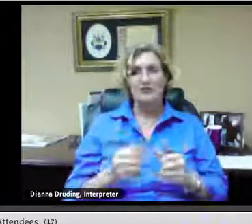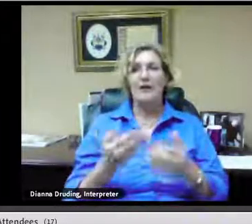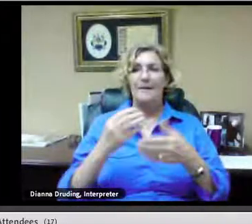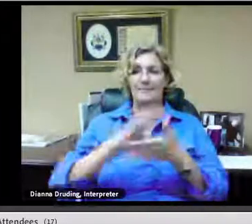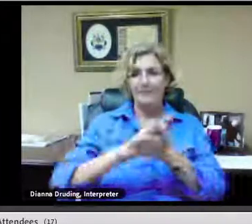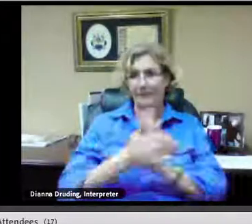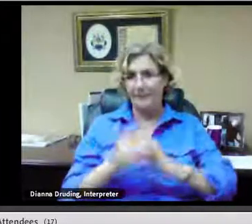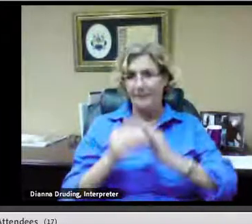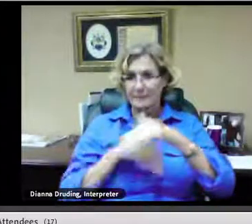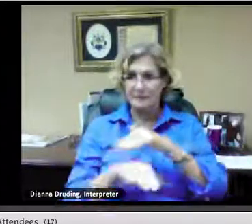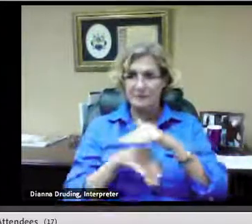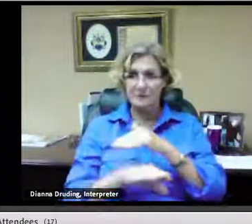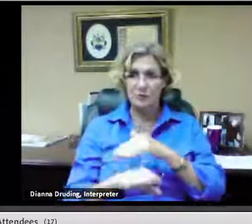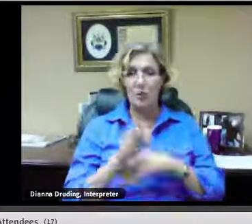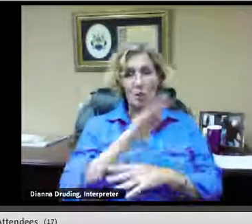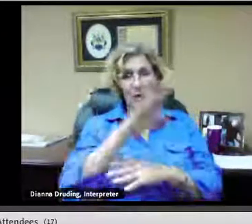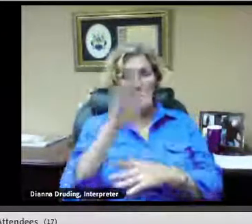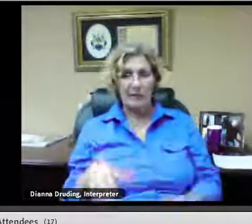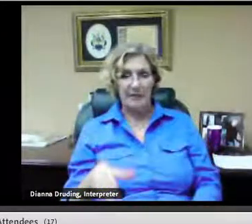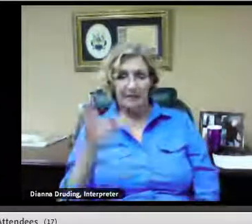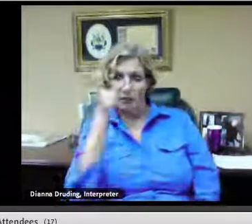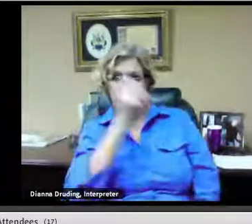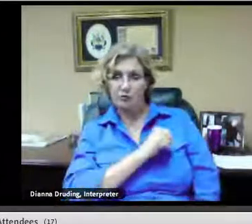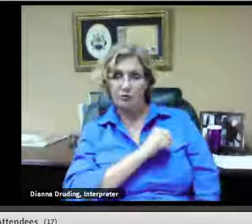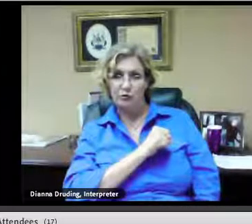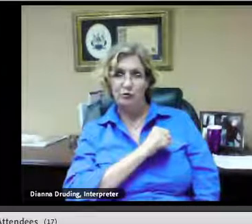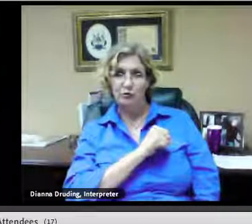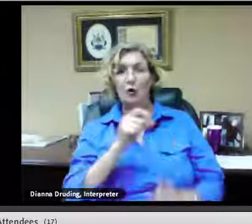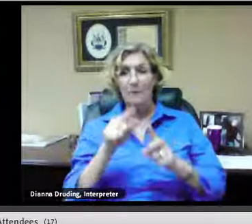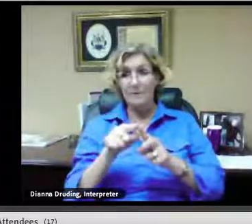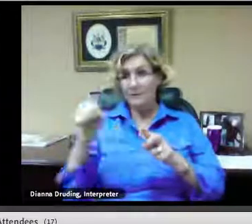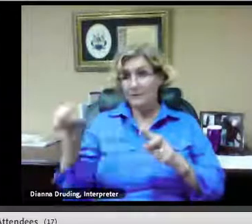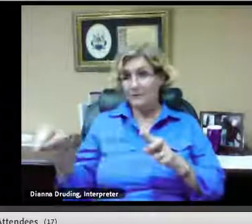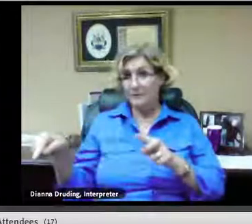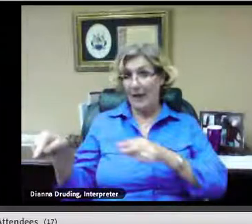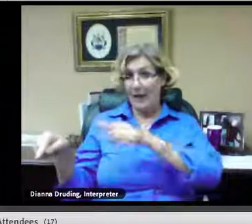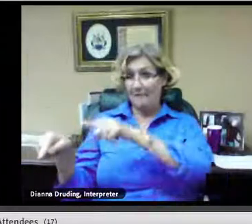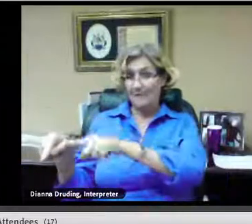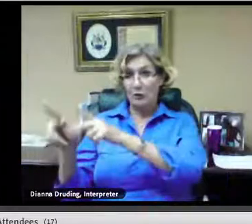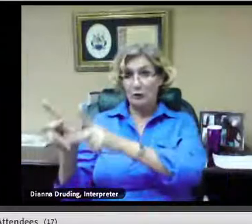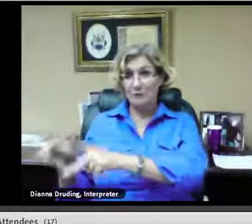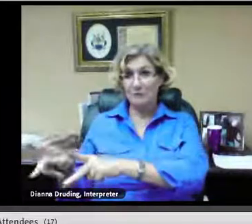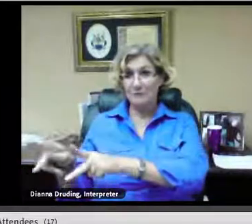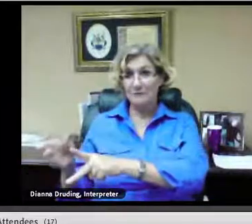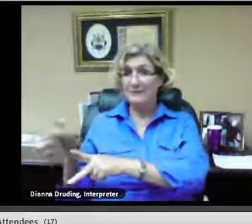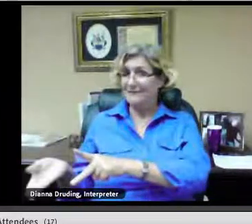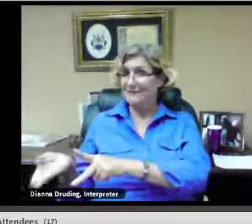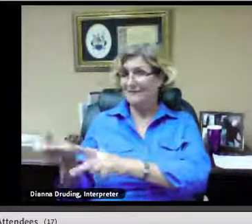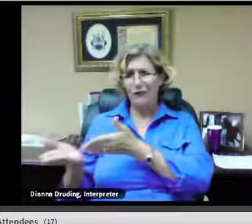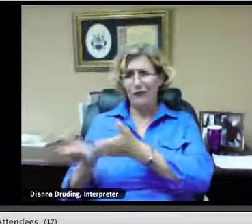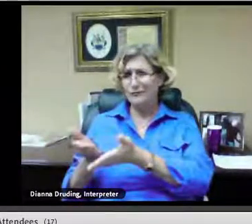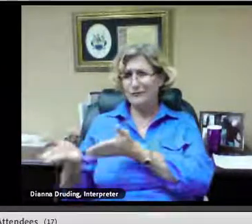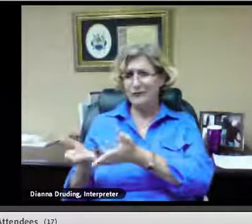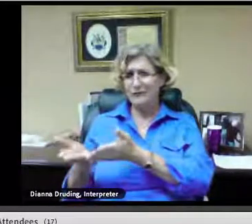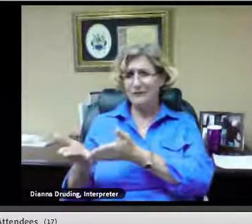is there to be of service. Okay? Do not assume a person with a disability will be receptive to personal questions.